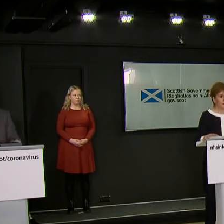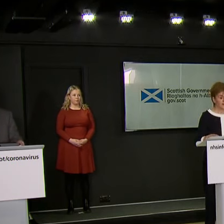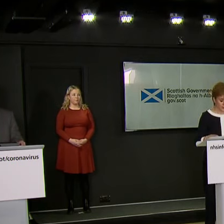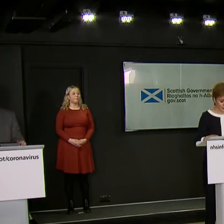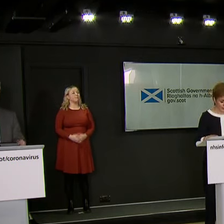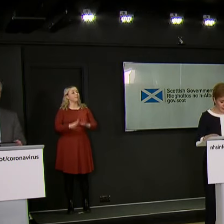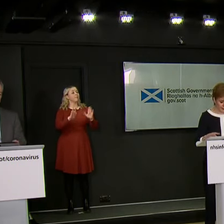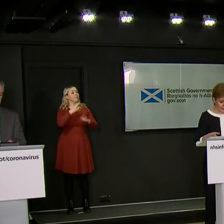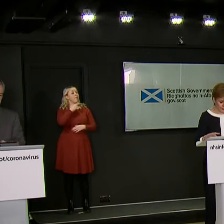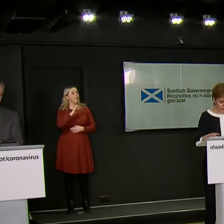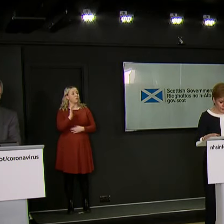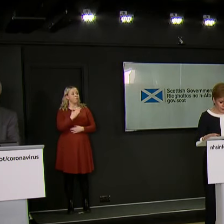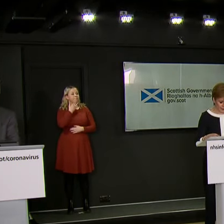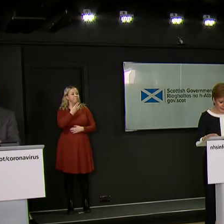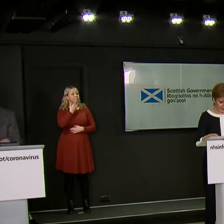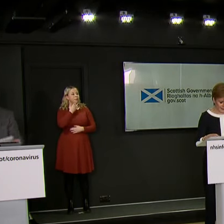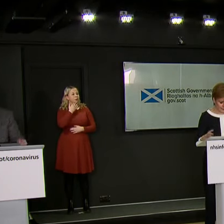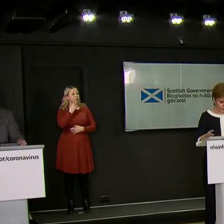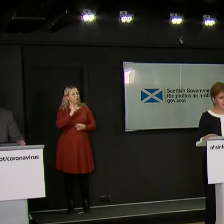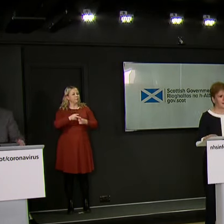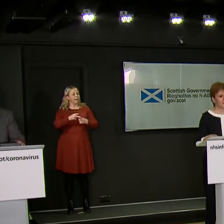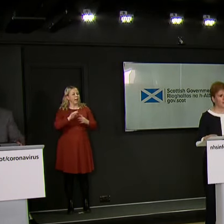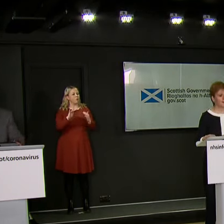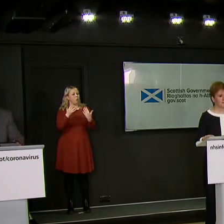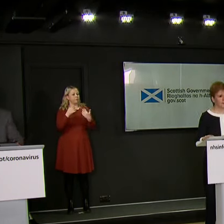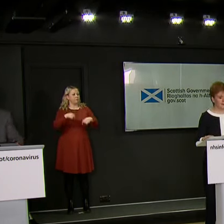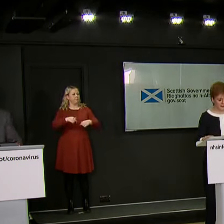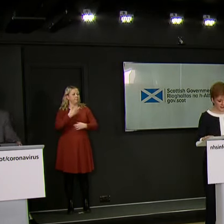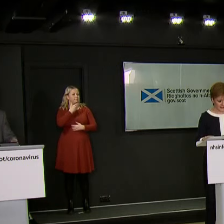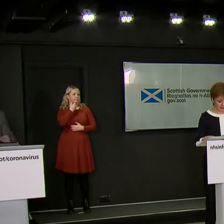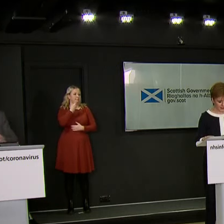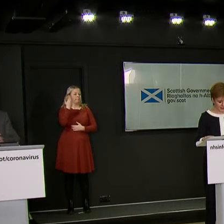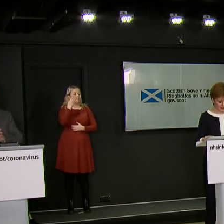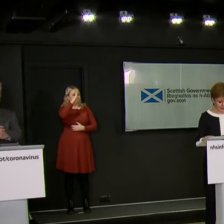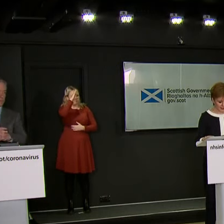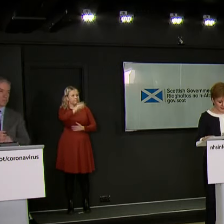Good afternoon everybody. Thank you once again to all of you for joining us for this daily update.